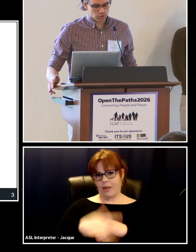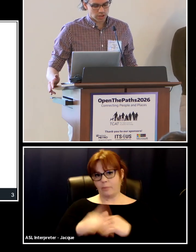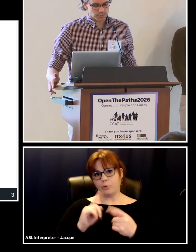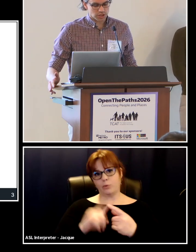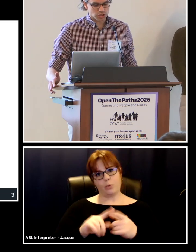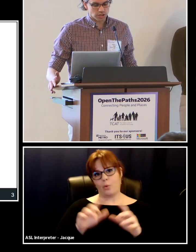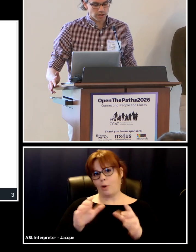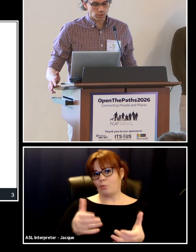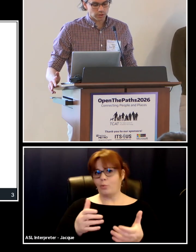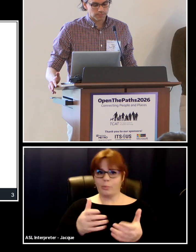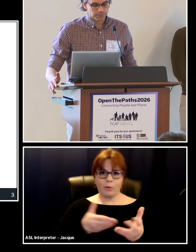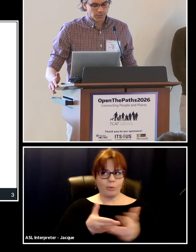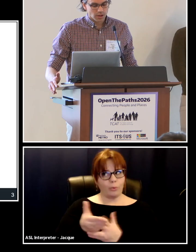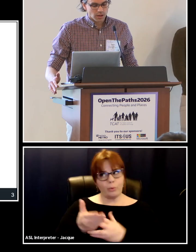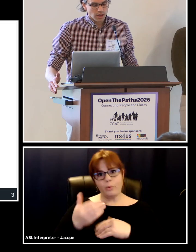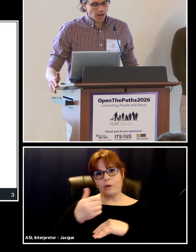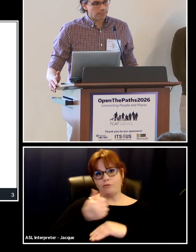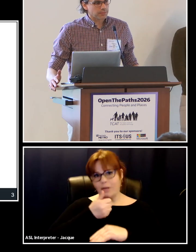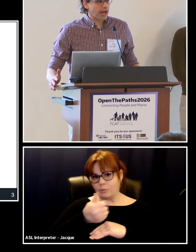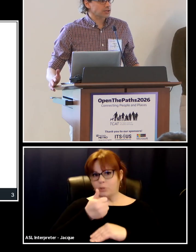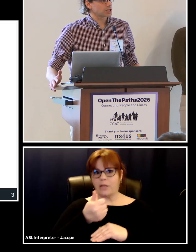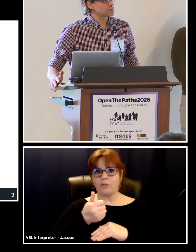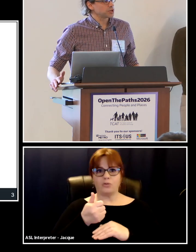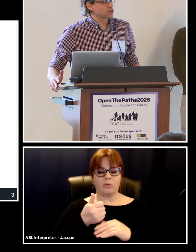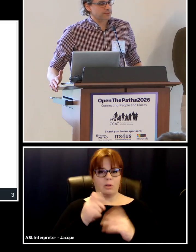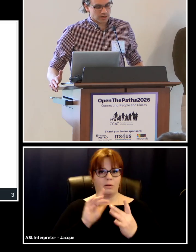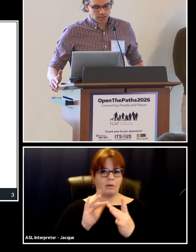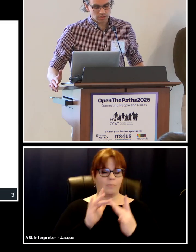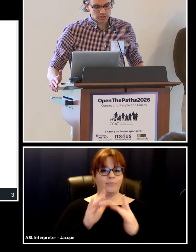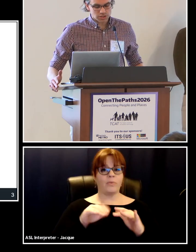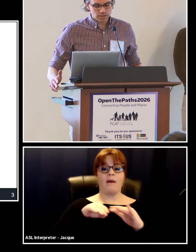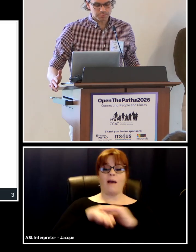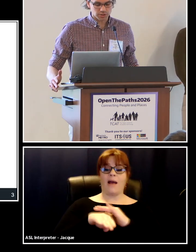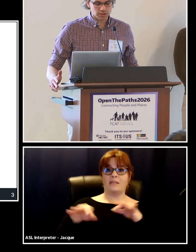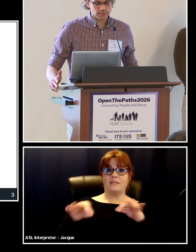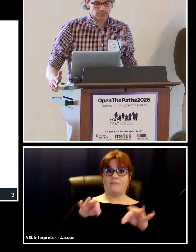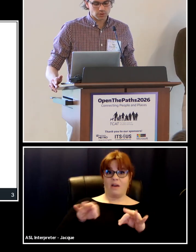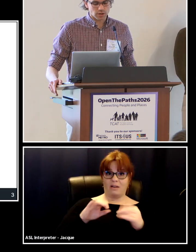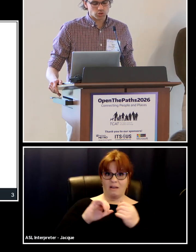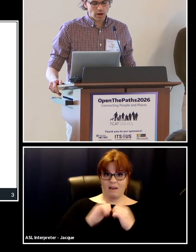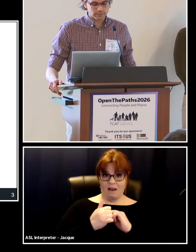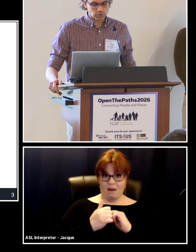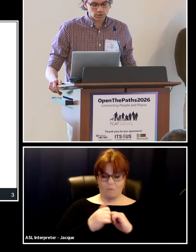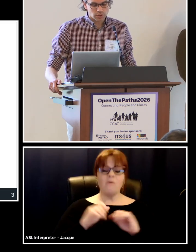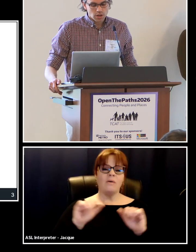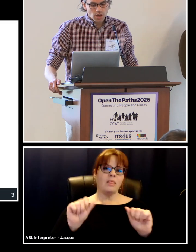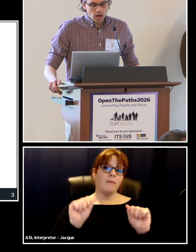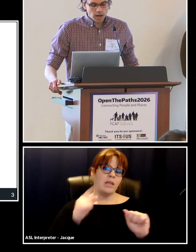a transportation network. Um, access being defined here as the ability for a traveler